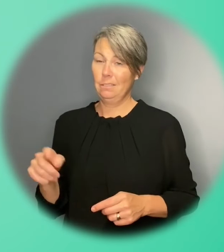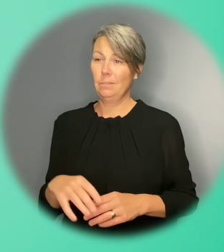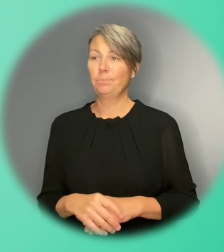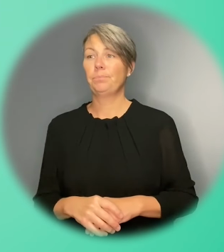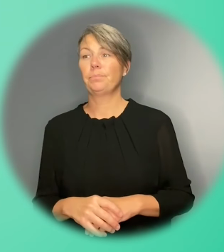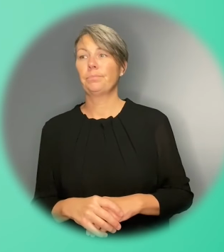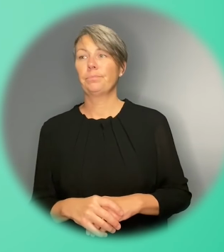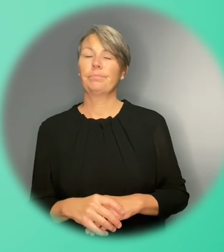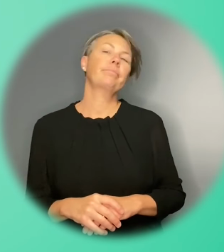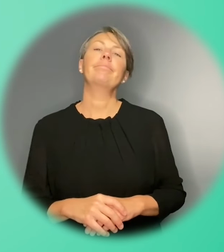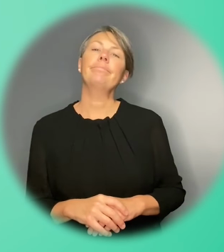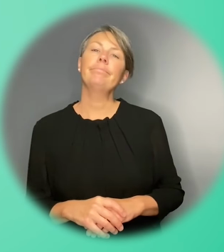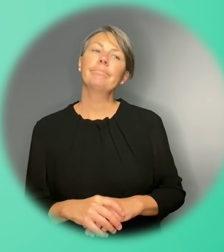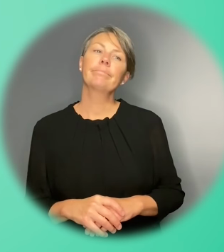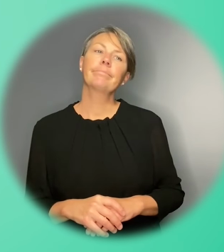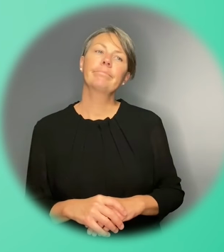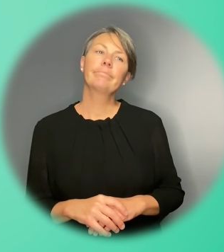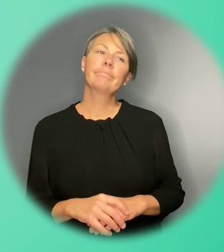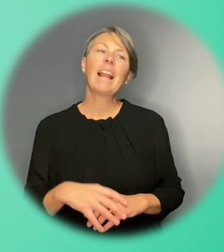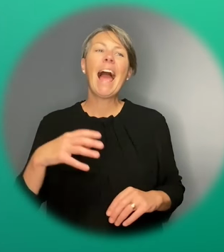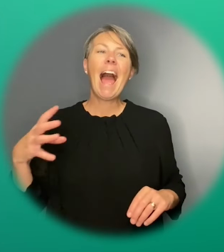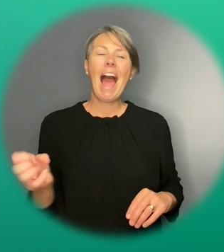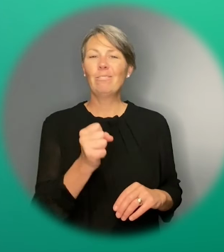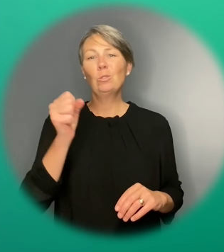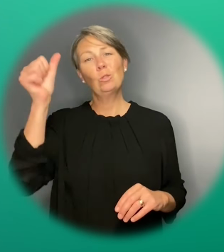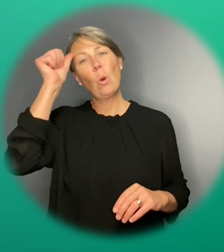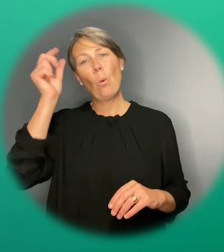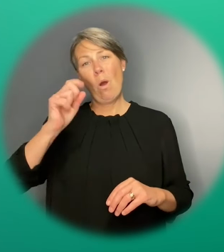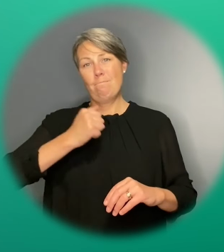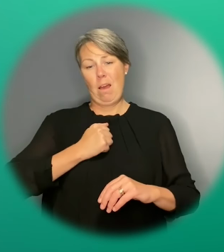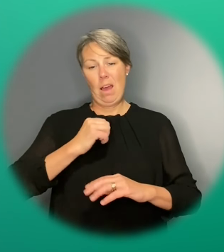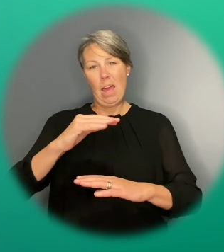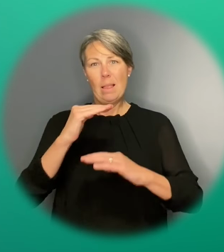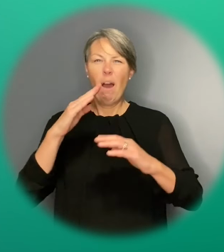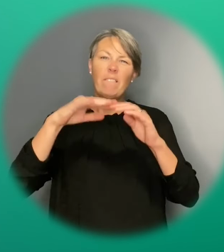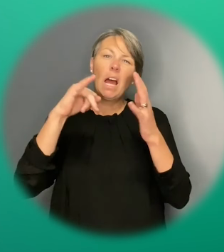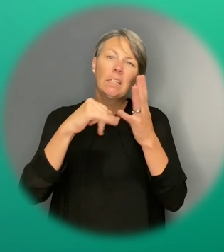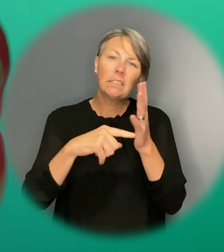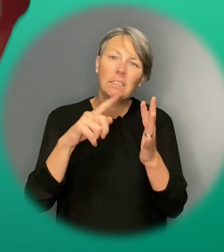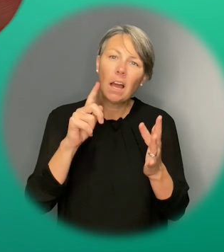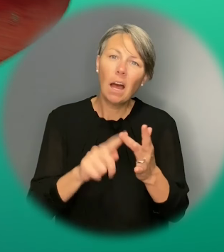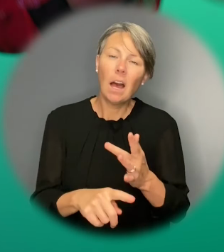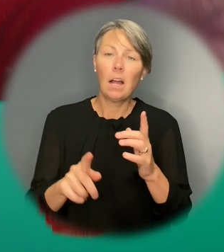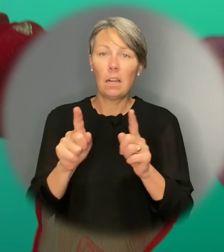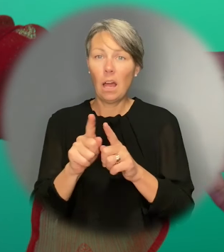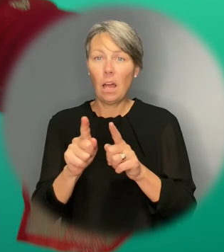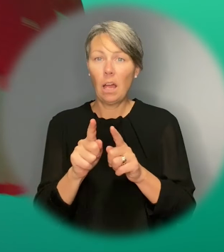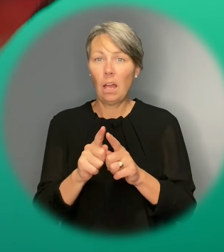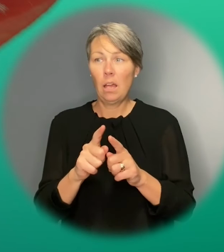So know for yourself what your limits are in that situation. Are you okay if it's some level of it's been a while since they tested or would you